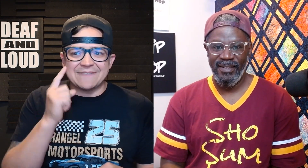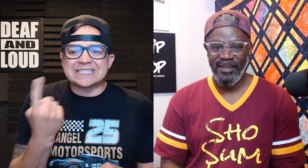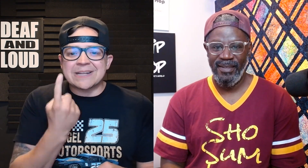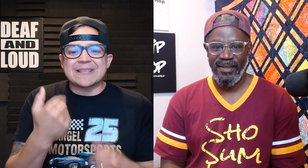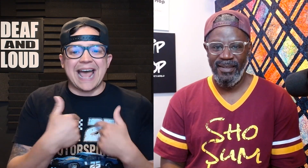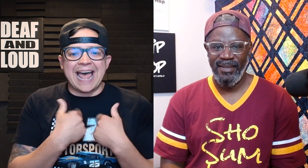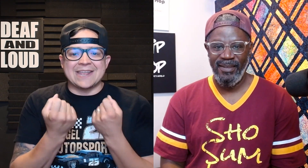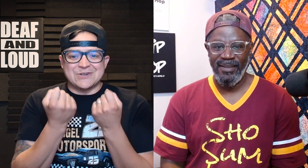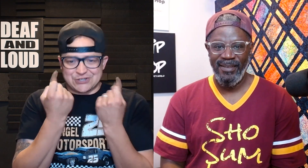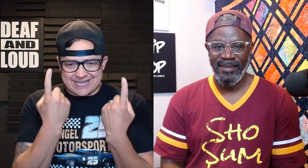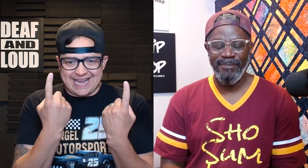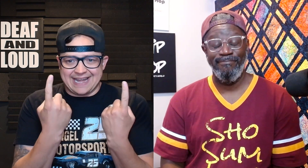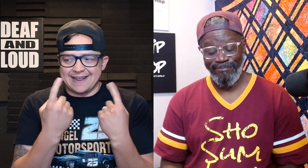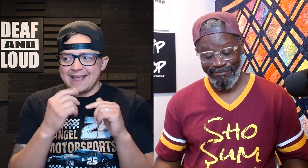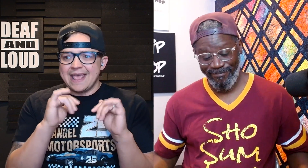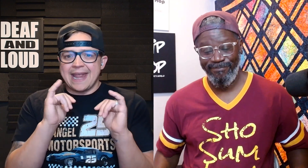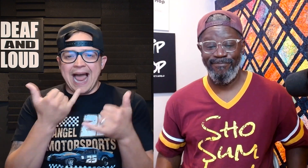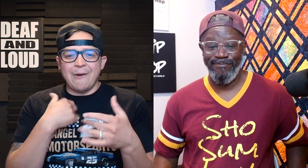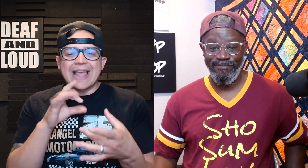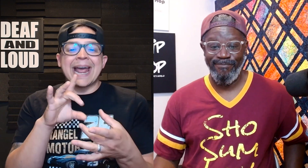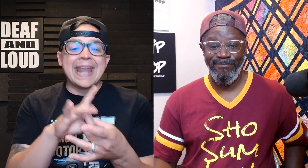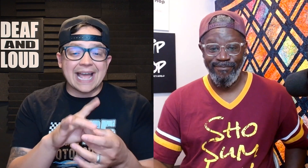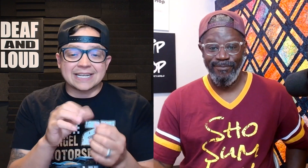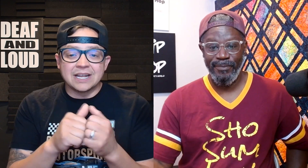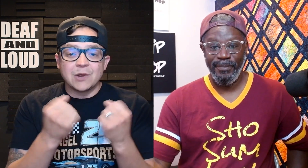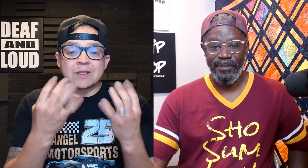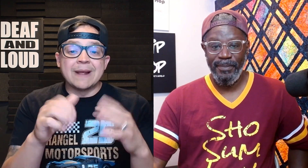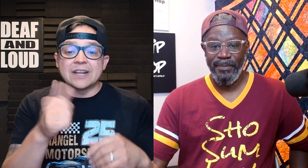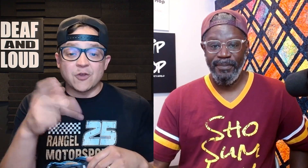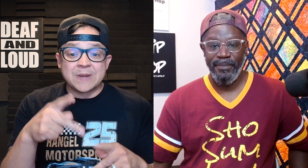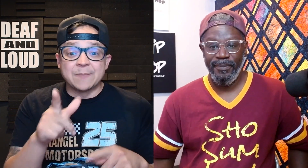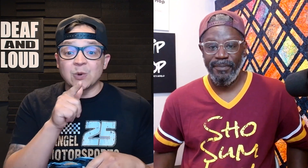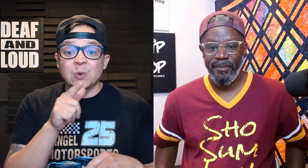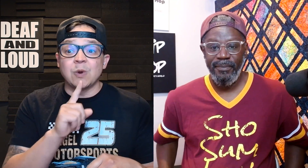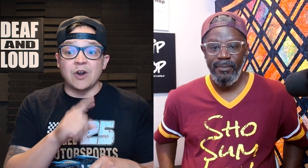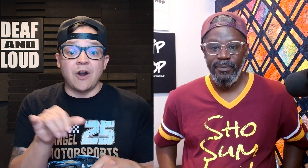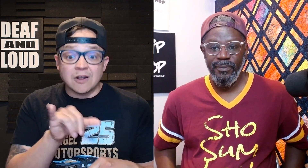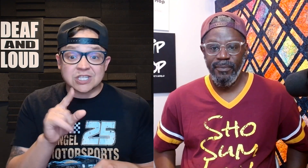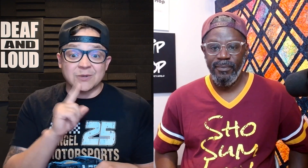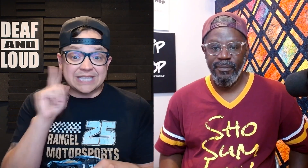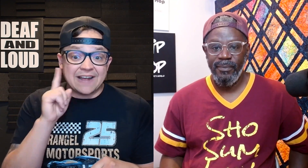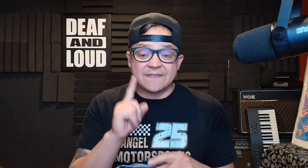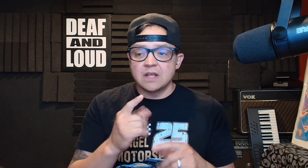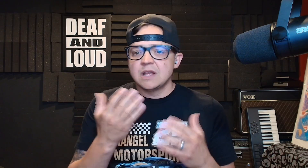It's something I understand and how I connect with many other people who are also Deaf.